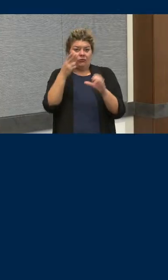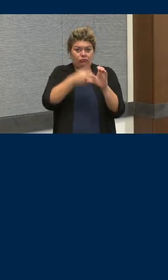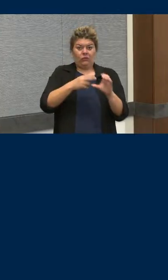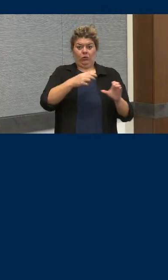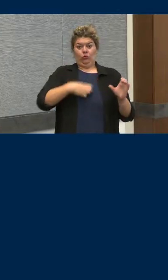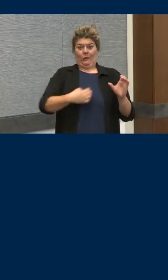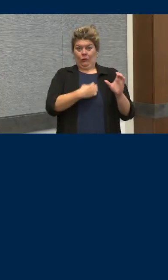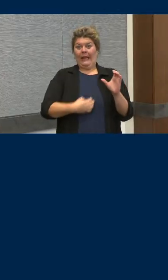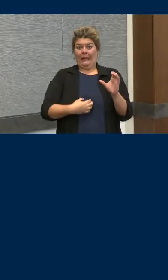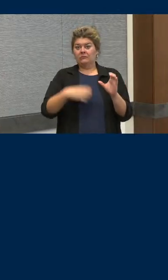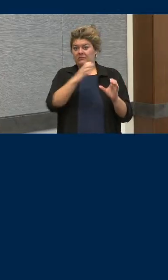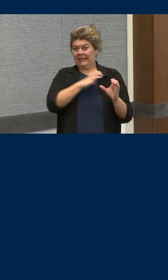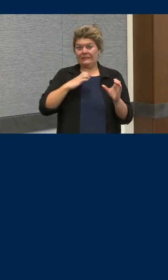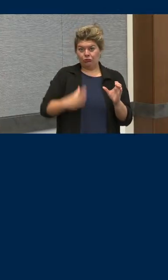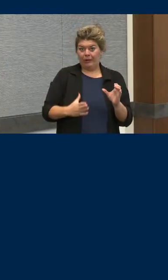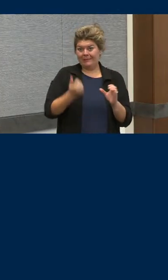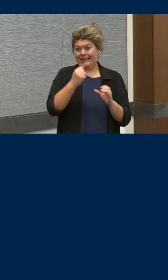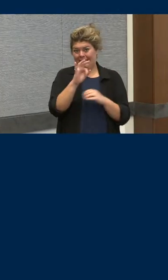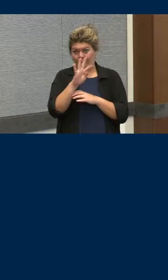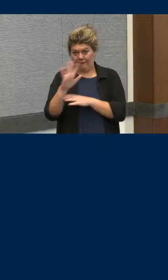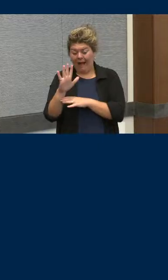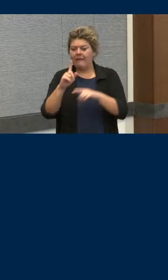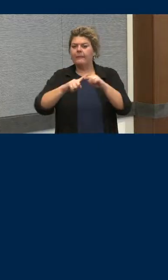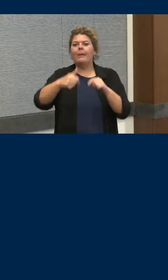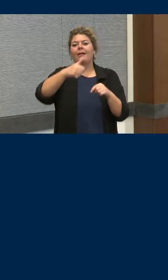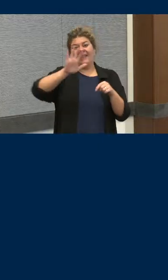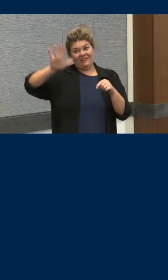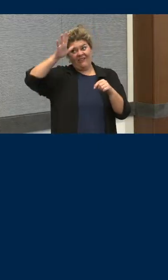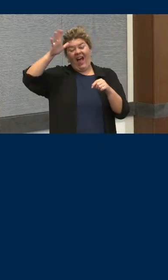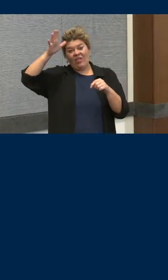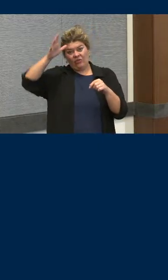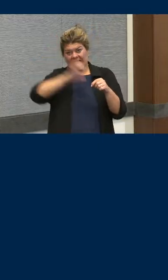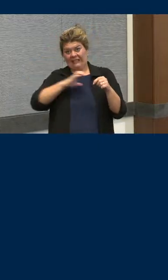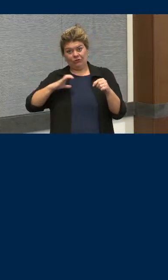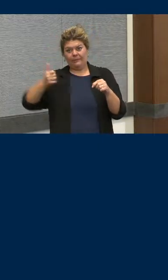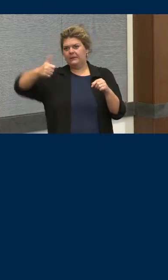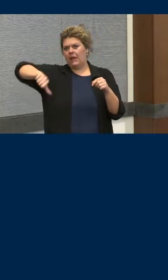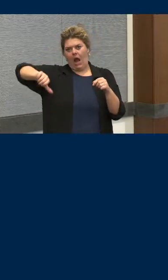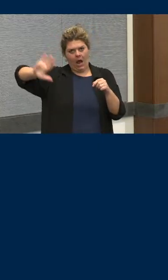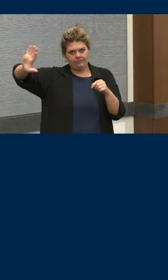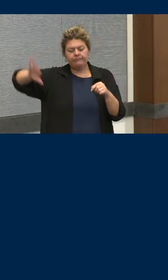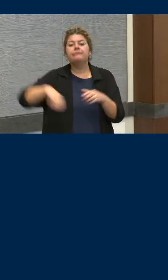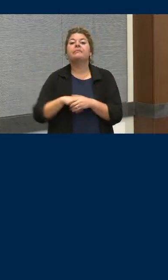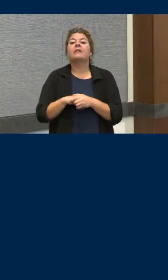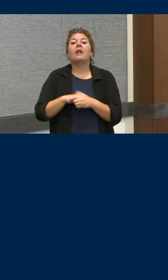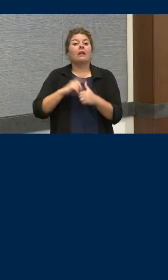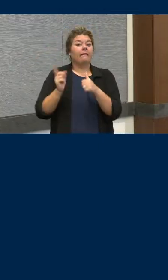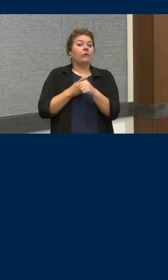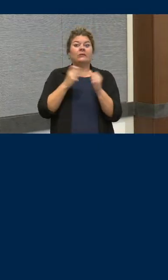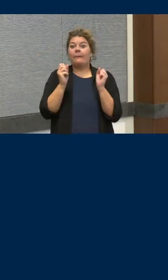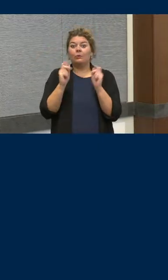was denied to his father, and, at the first opportunity,